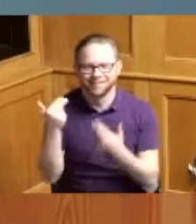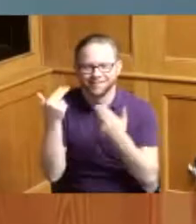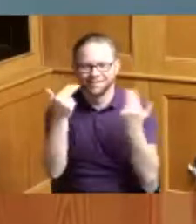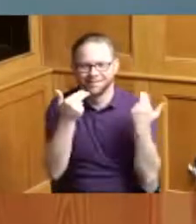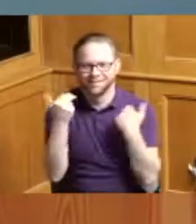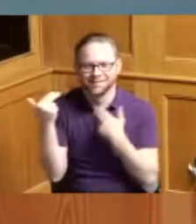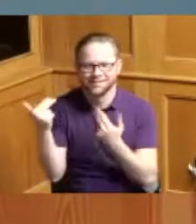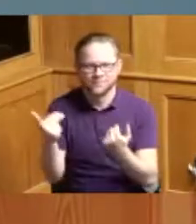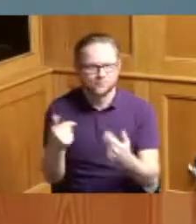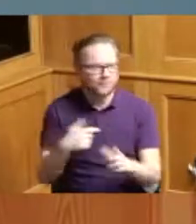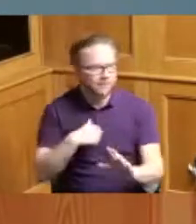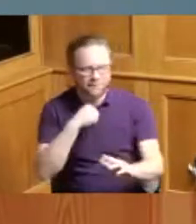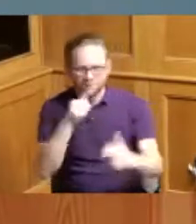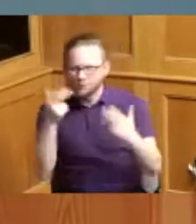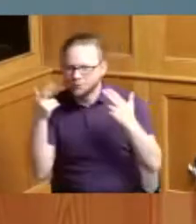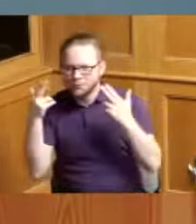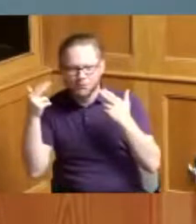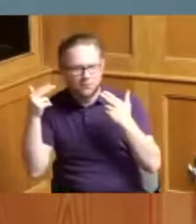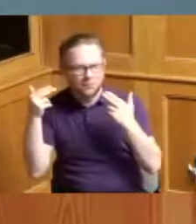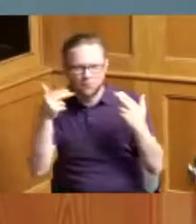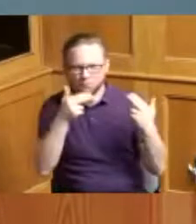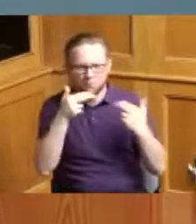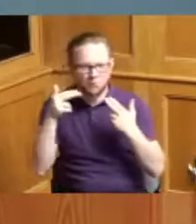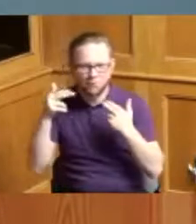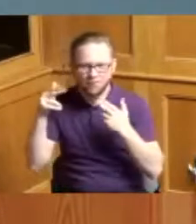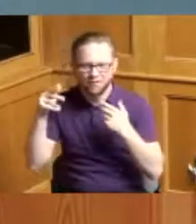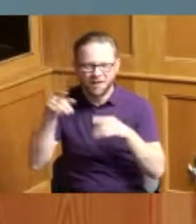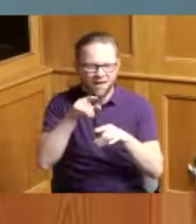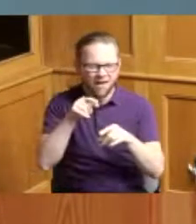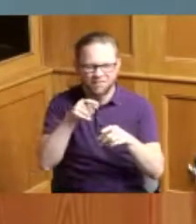we're not laughing at you we're laughing with you so I'm gonna get right